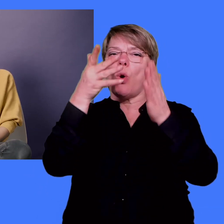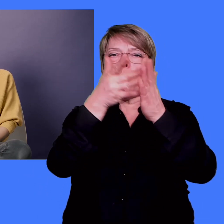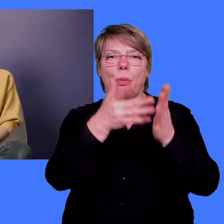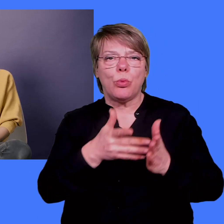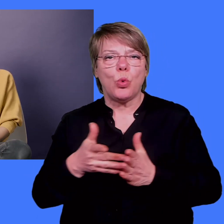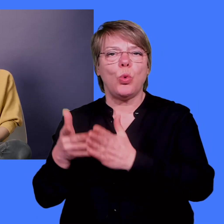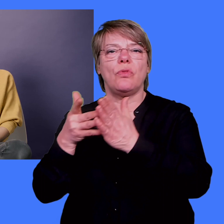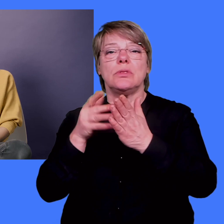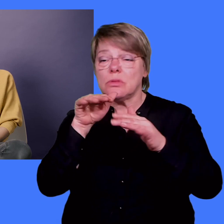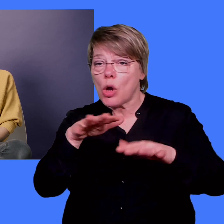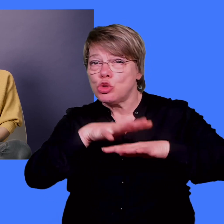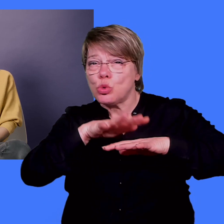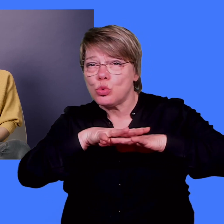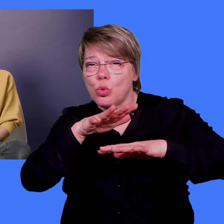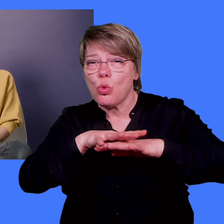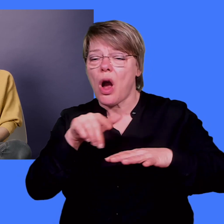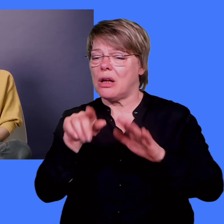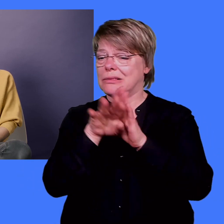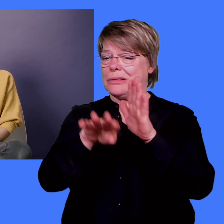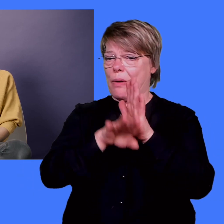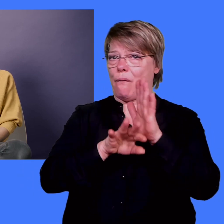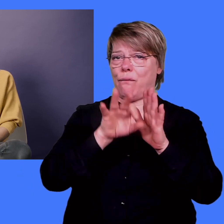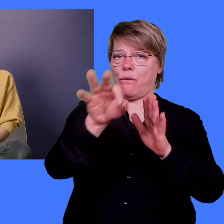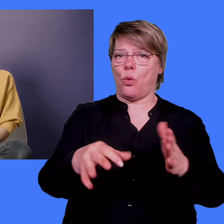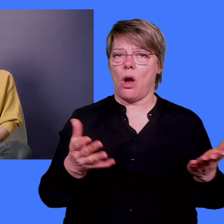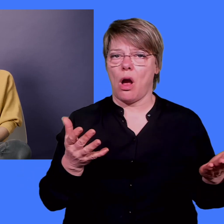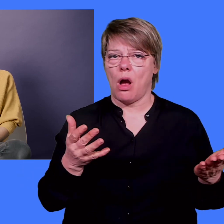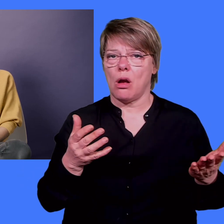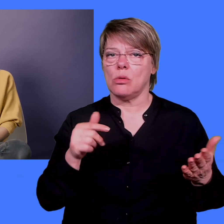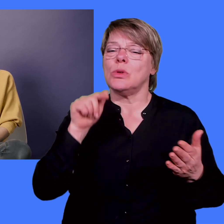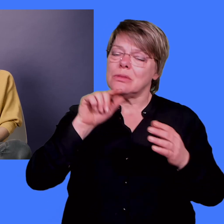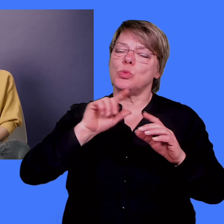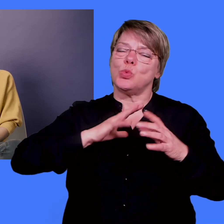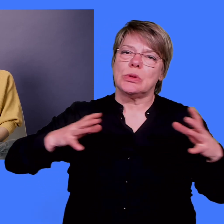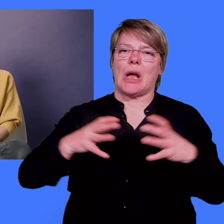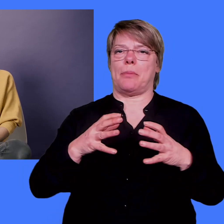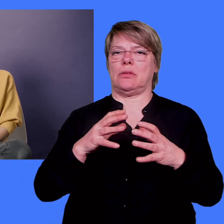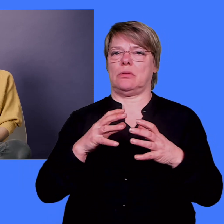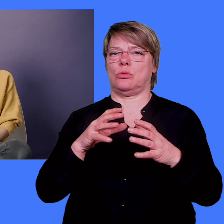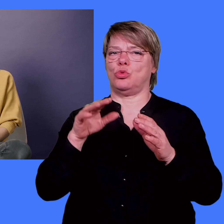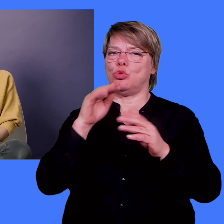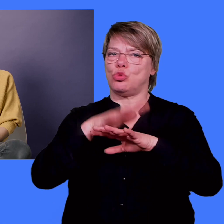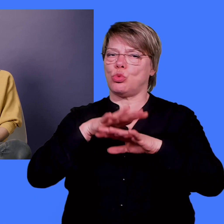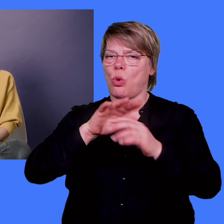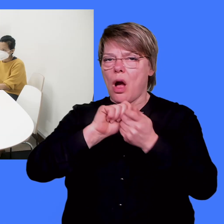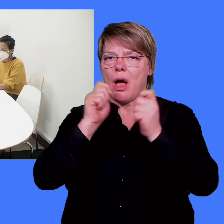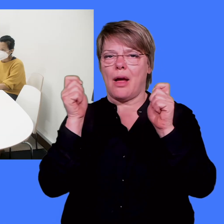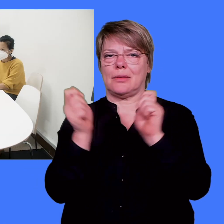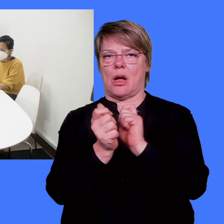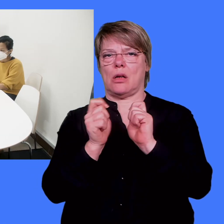and mutually change these structures so that children can feel comfortable where they are staying